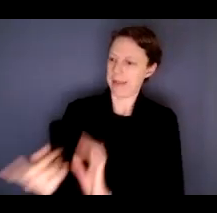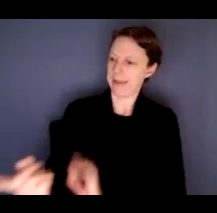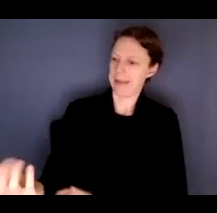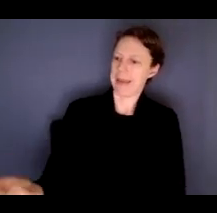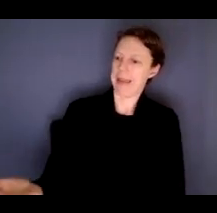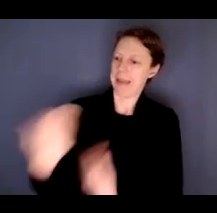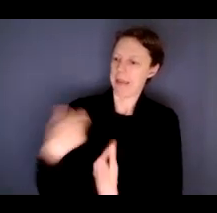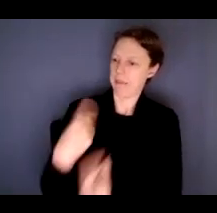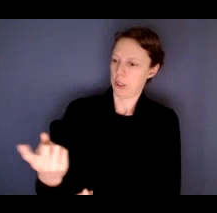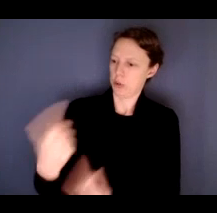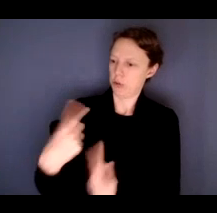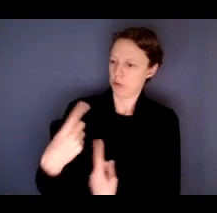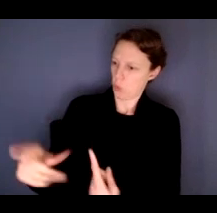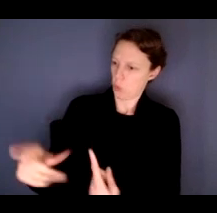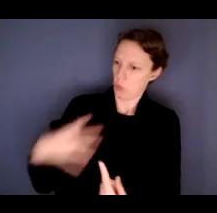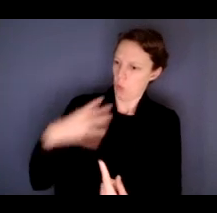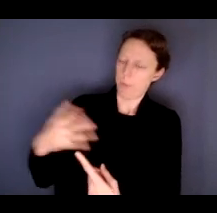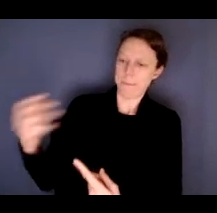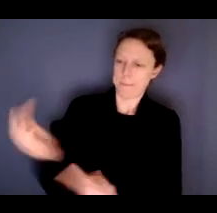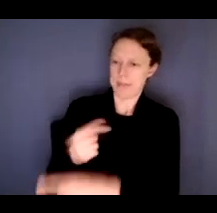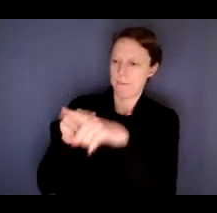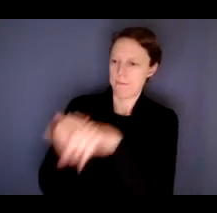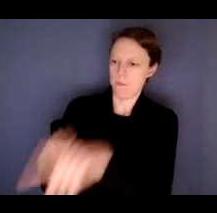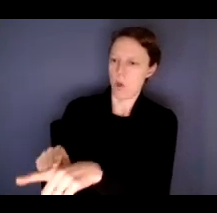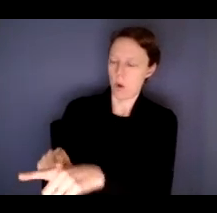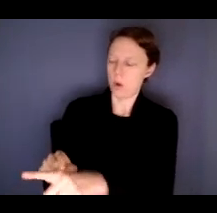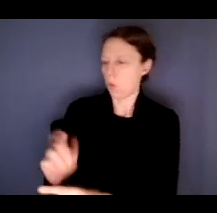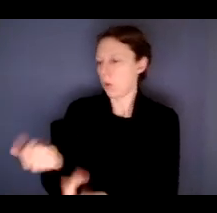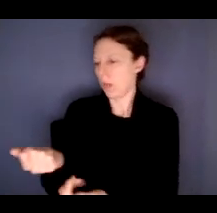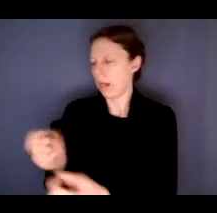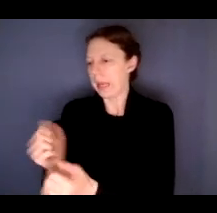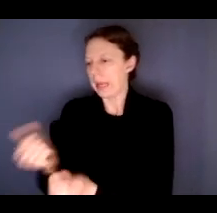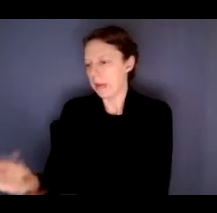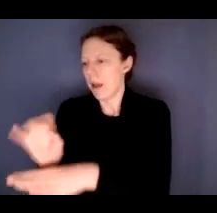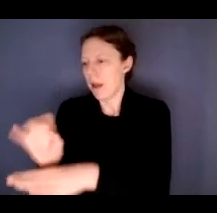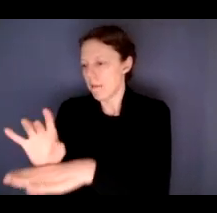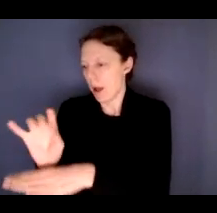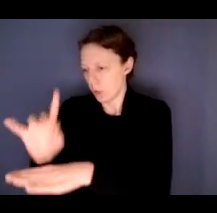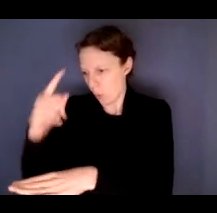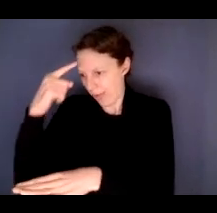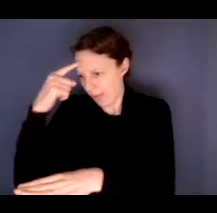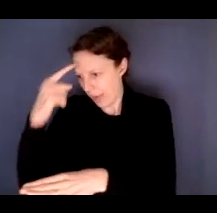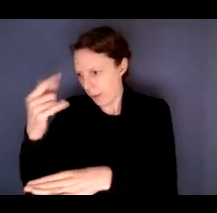basis. So we will advise the child on what we think might be in the best interests or